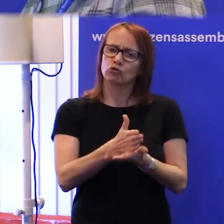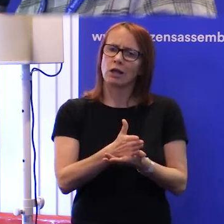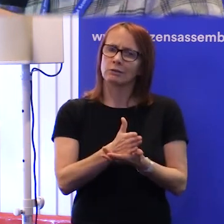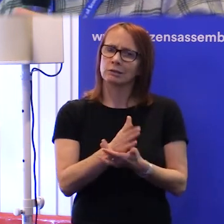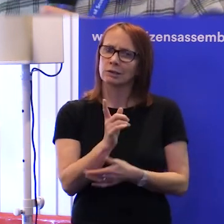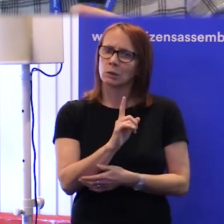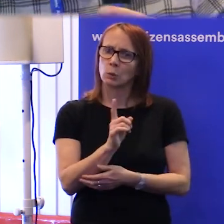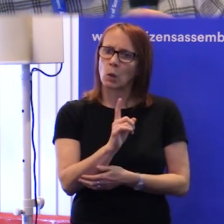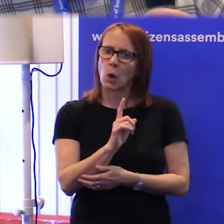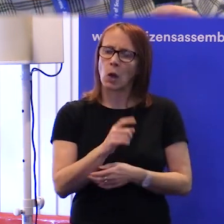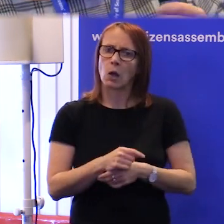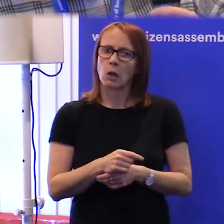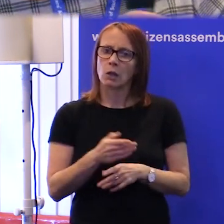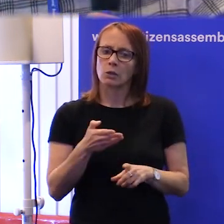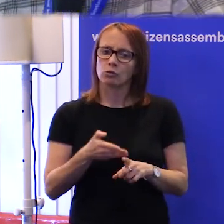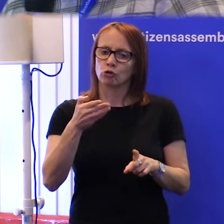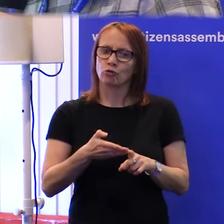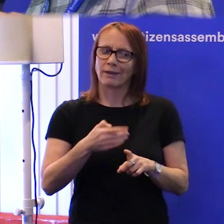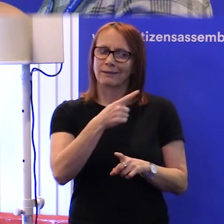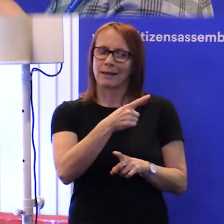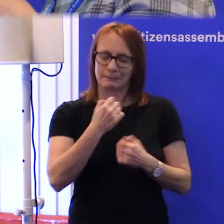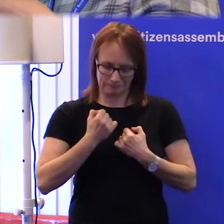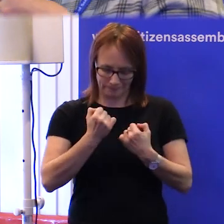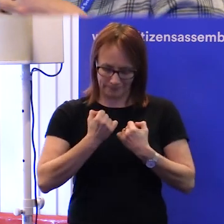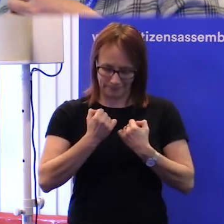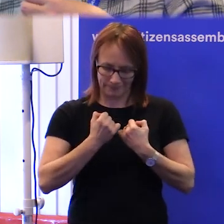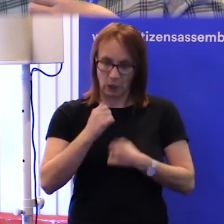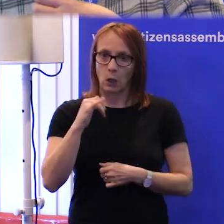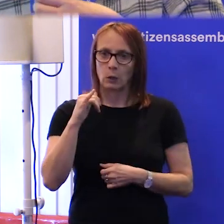do you recognize some of these things in yourself and how could they have an